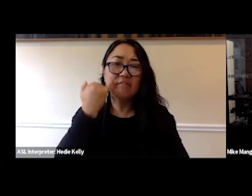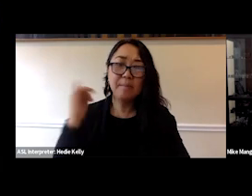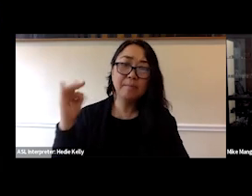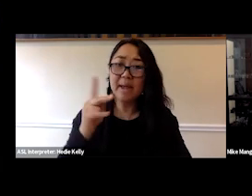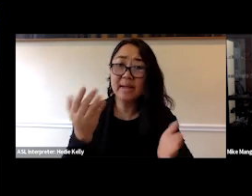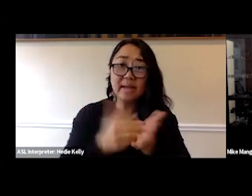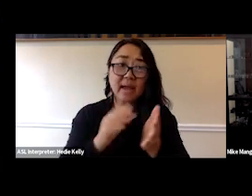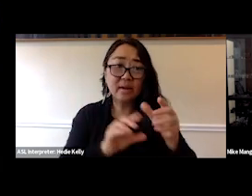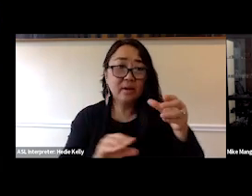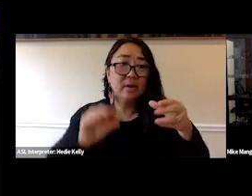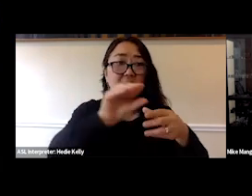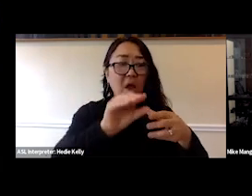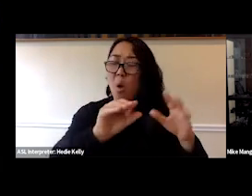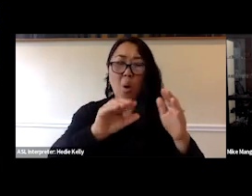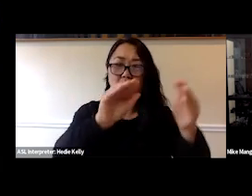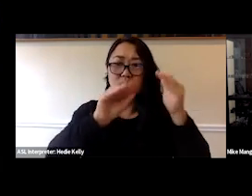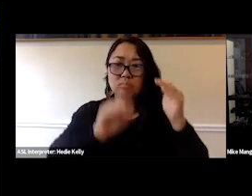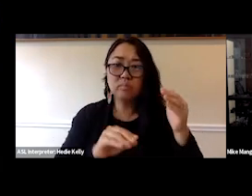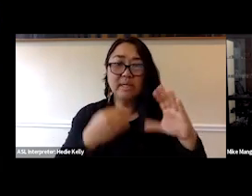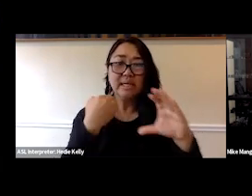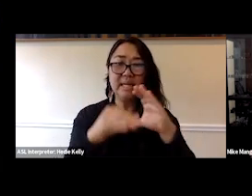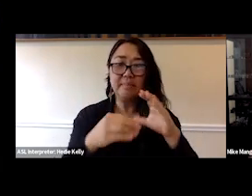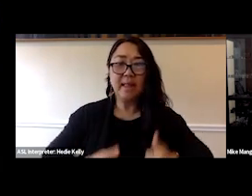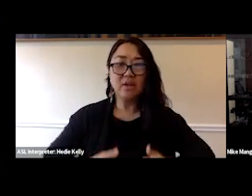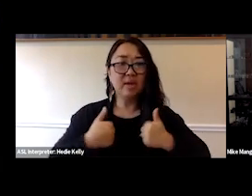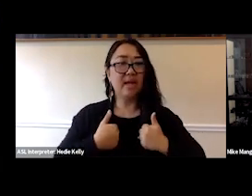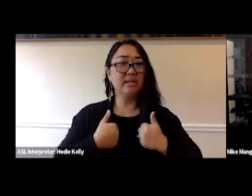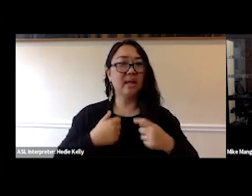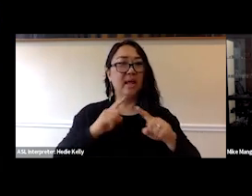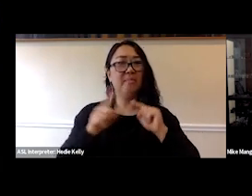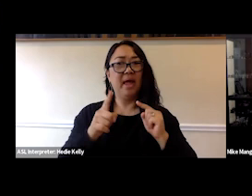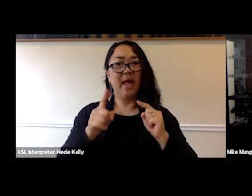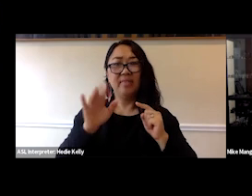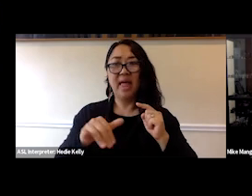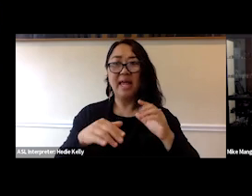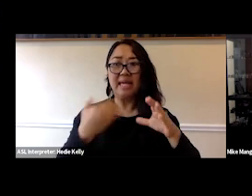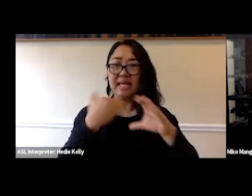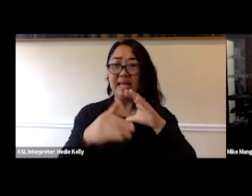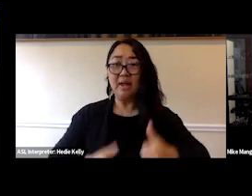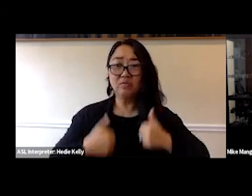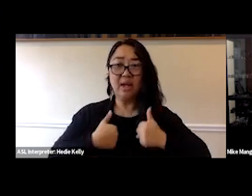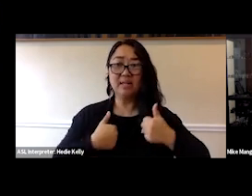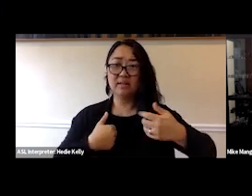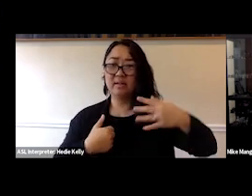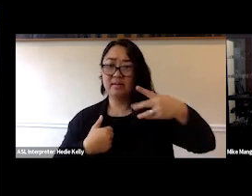It takes me to the email address, which visually is above the phone number. Now, if I'm listening to this experience,